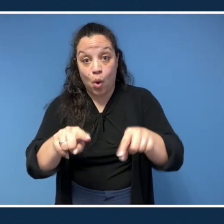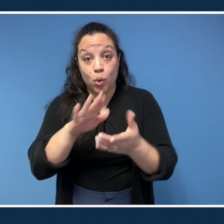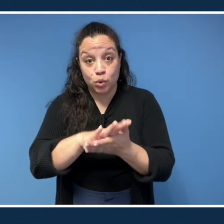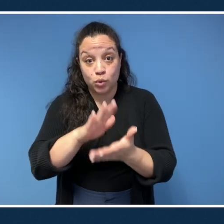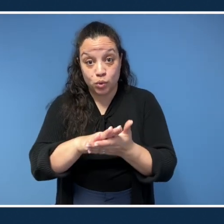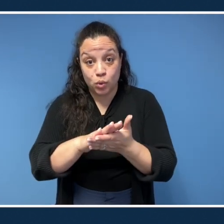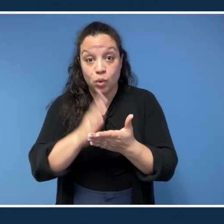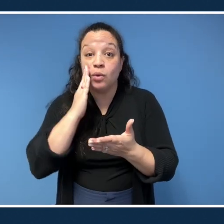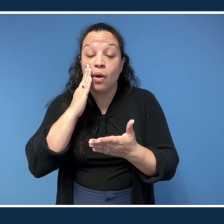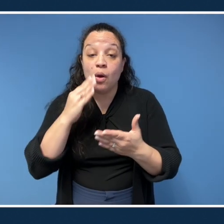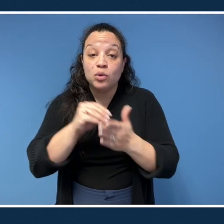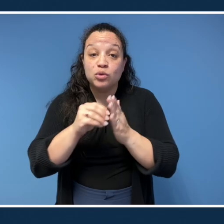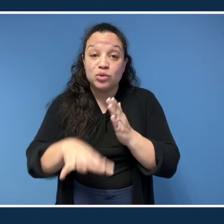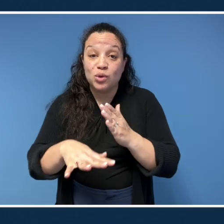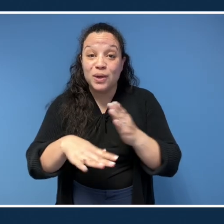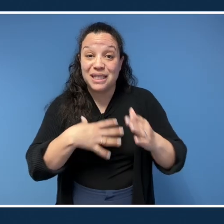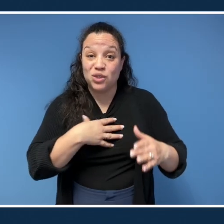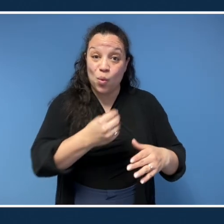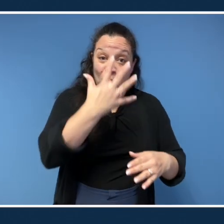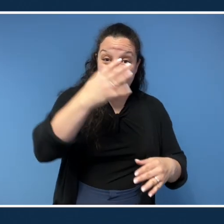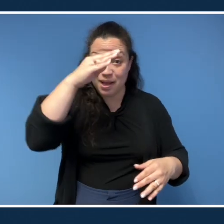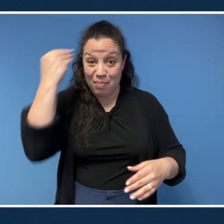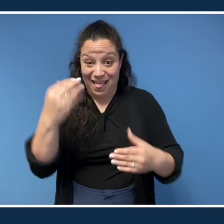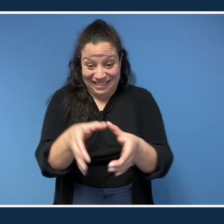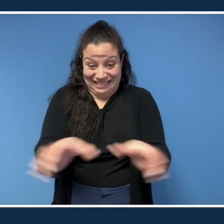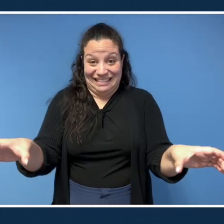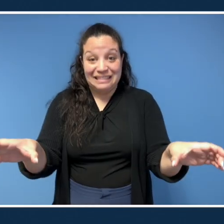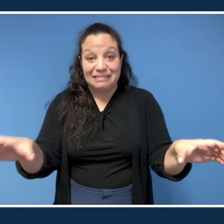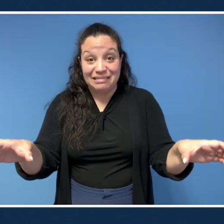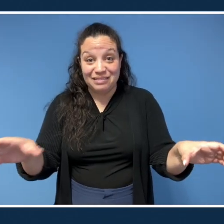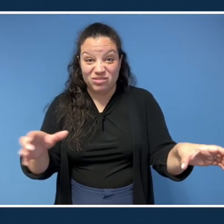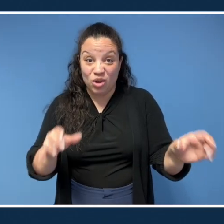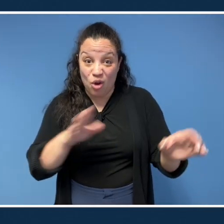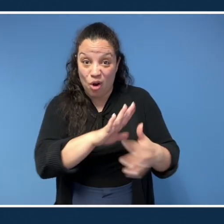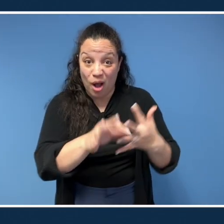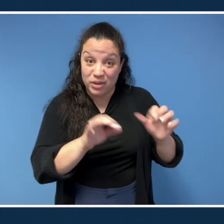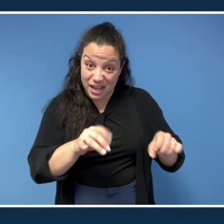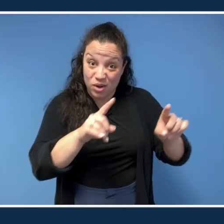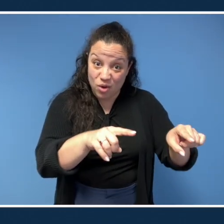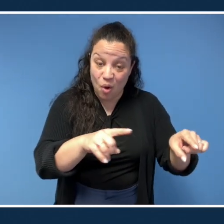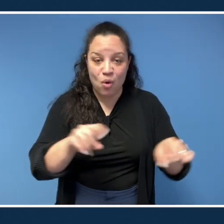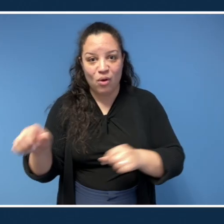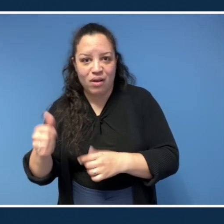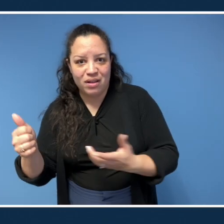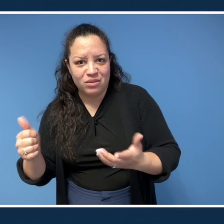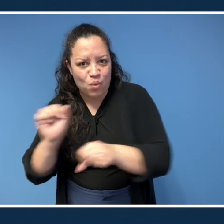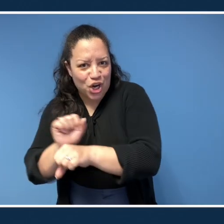segregated school or go to work. And so I think about my grandmother's, kind of, educational experience in that sense.